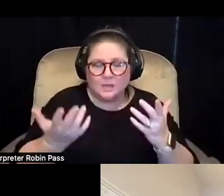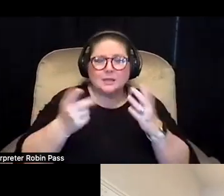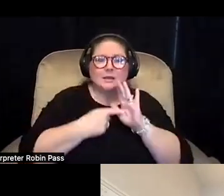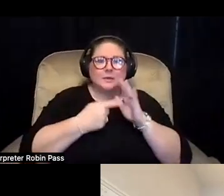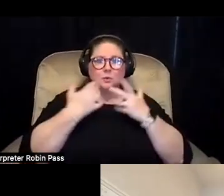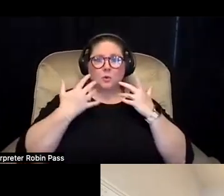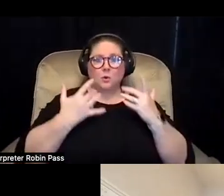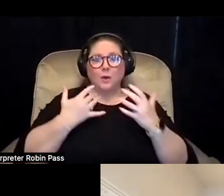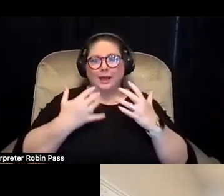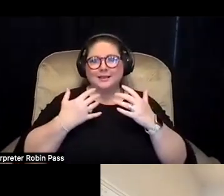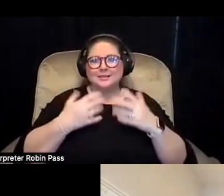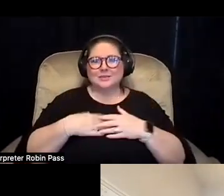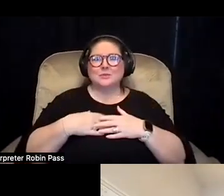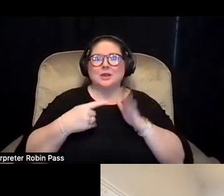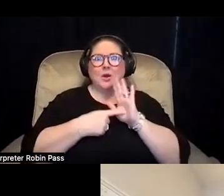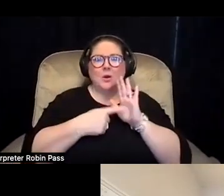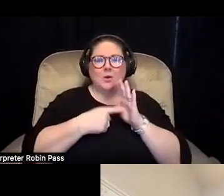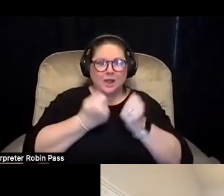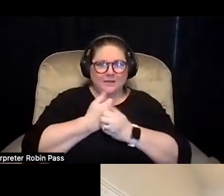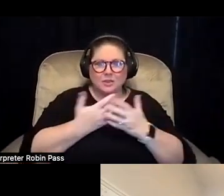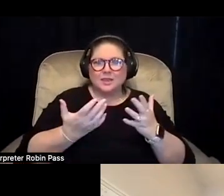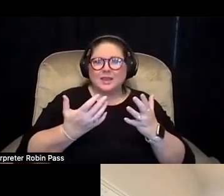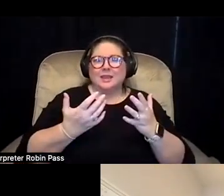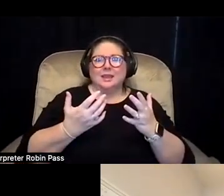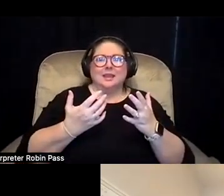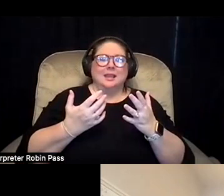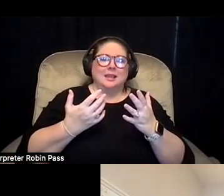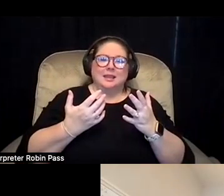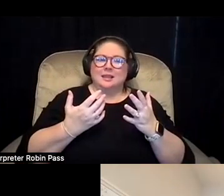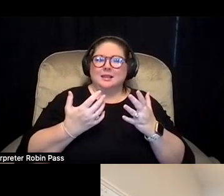about something before we talk about it with our students when in reality there is no such thing